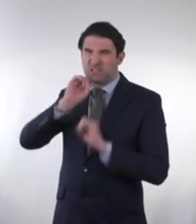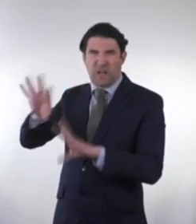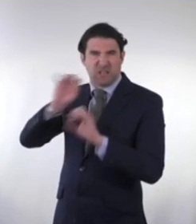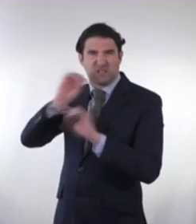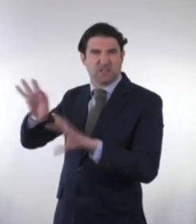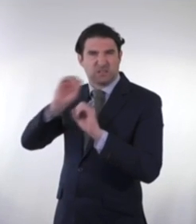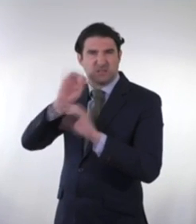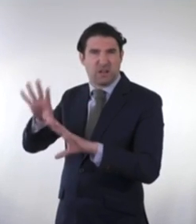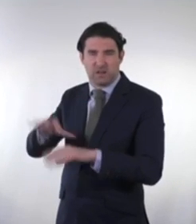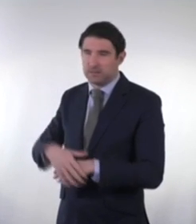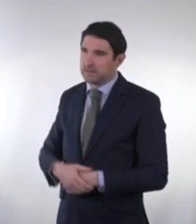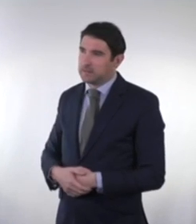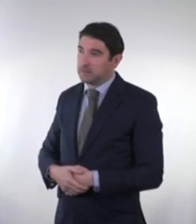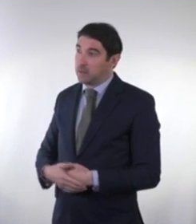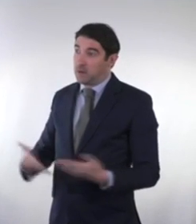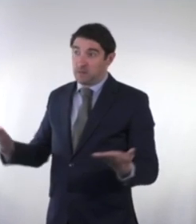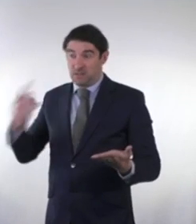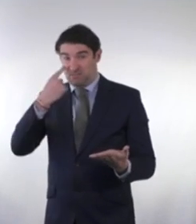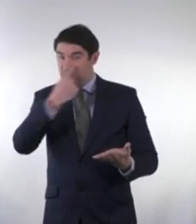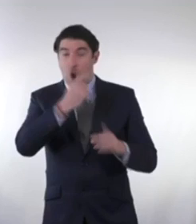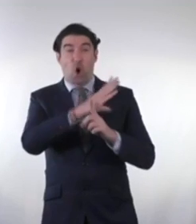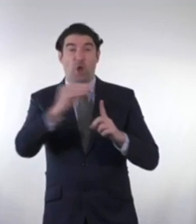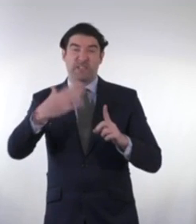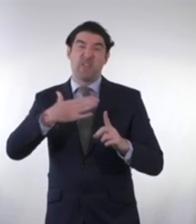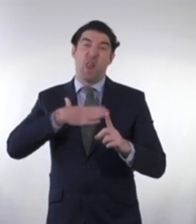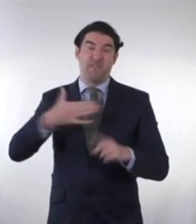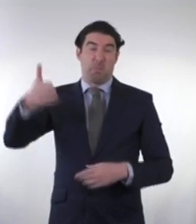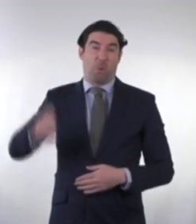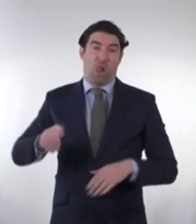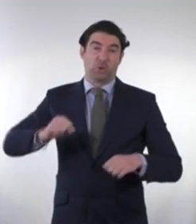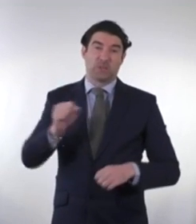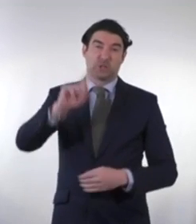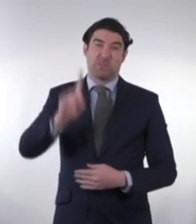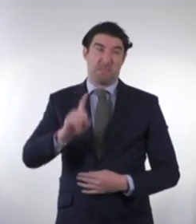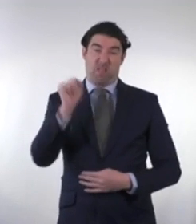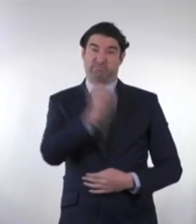of Broadland, and of Norfolk more widely, that this inexplicable decision will be reconsidered?